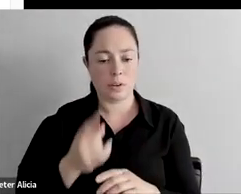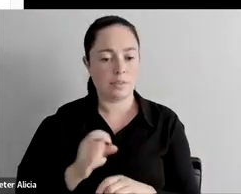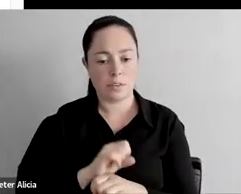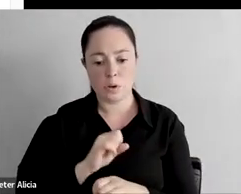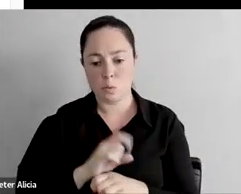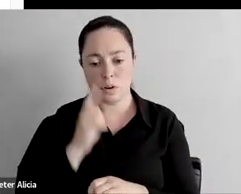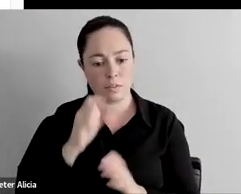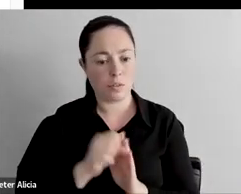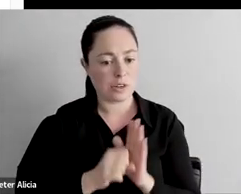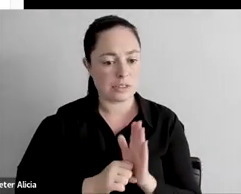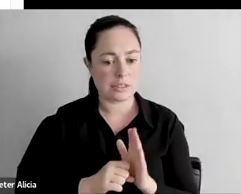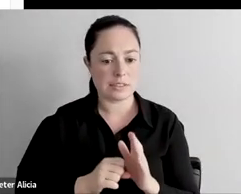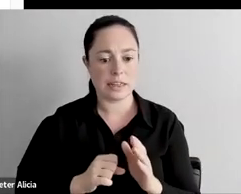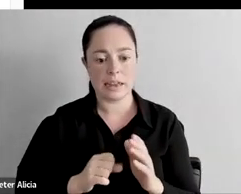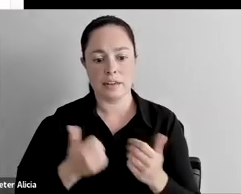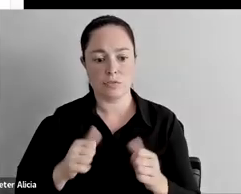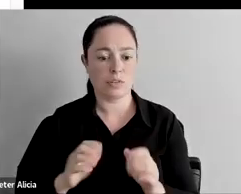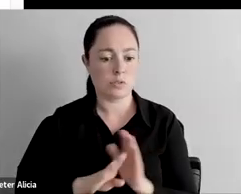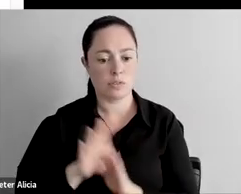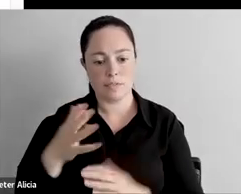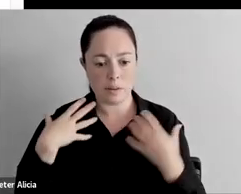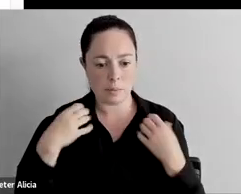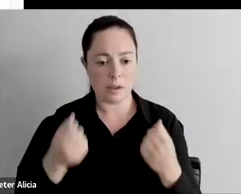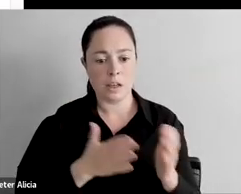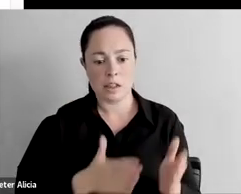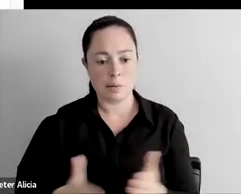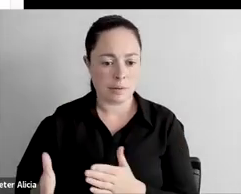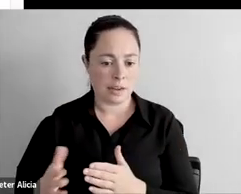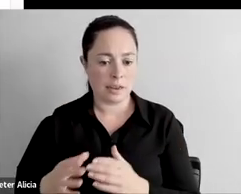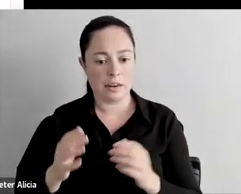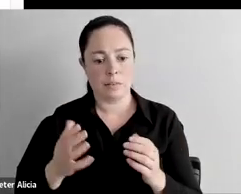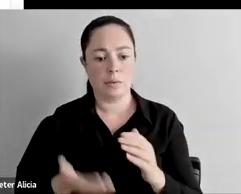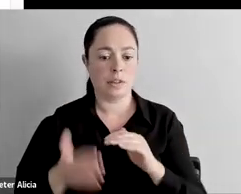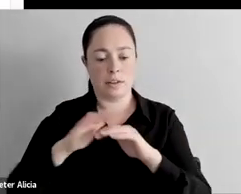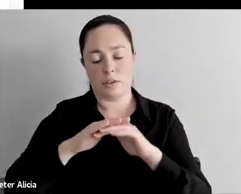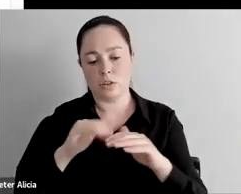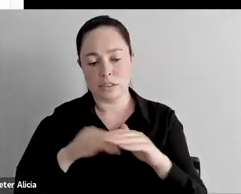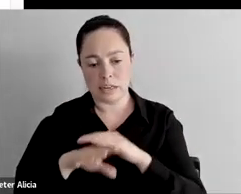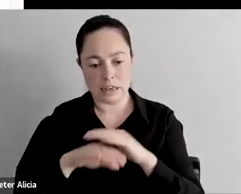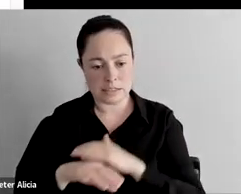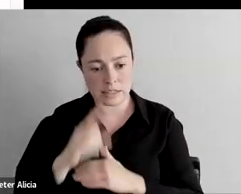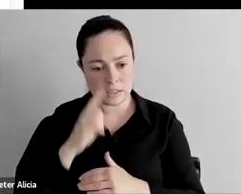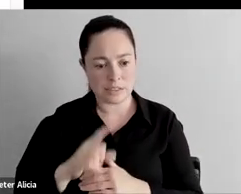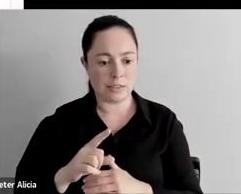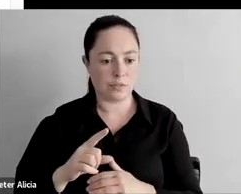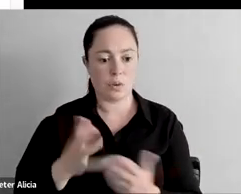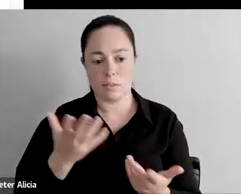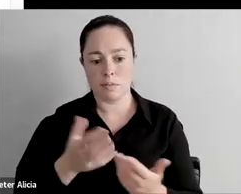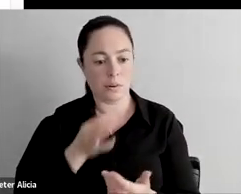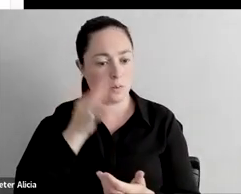targeted program to improve access to home and community based services for native american adults in Oklahoma